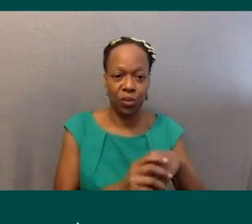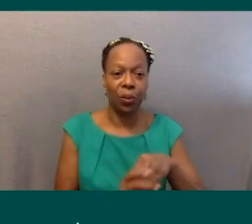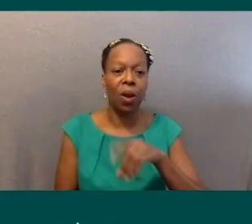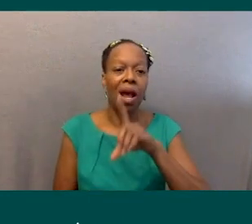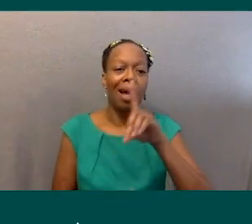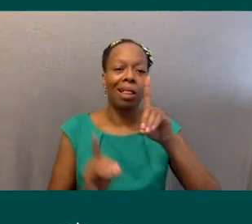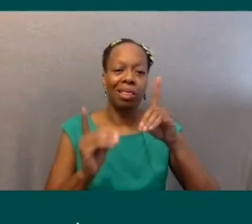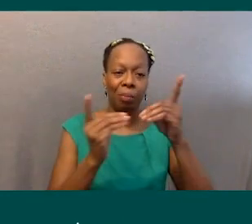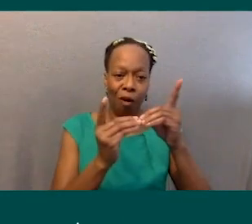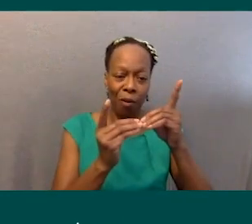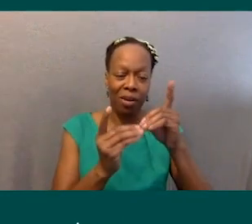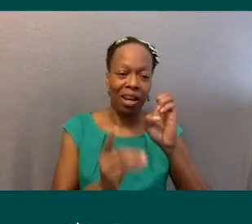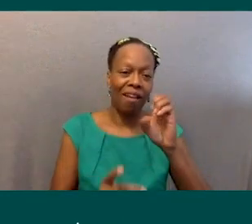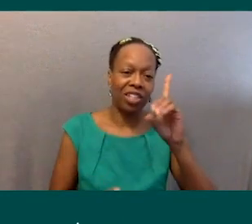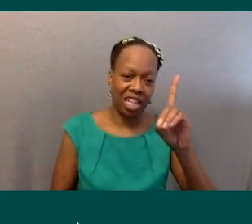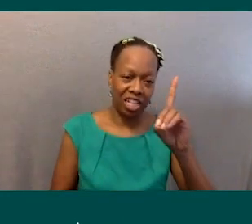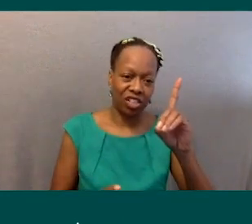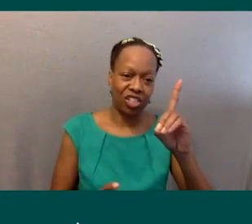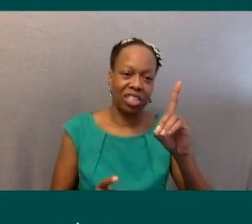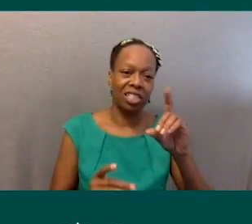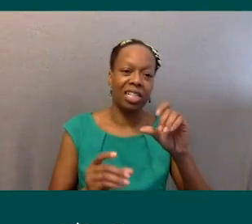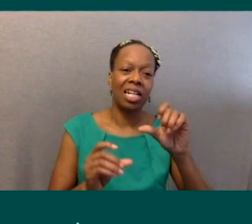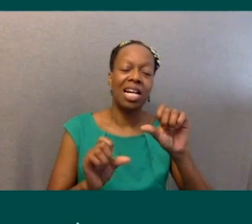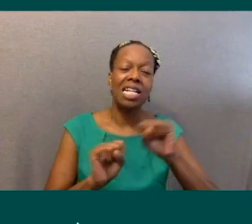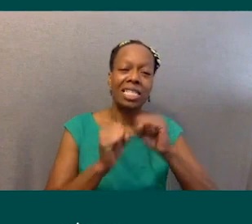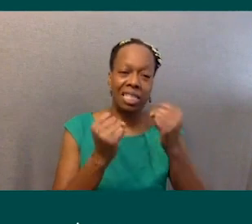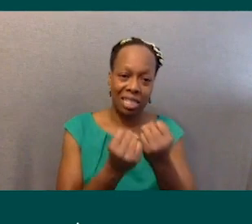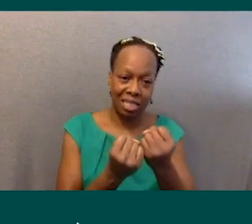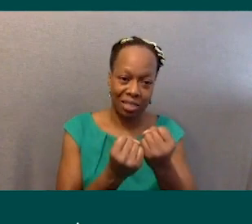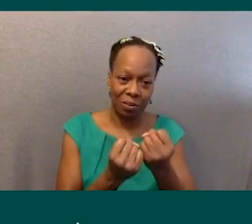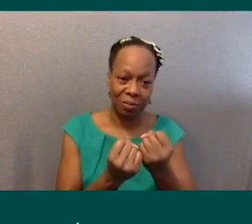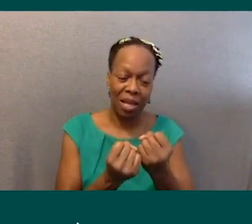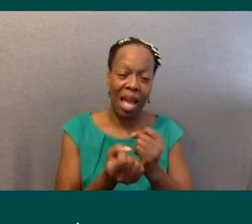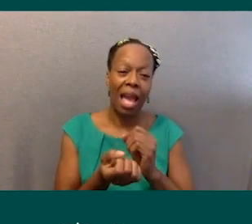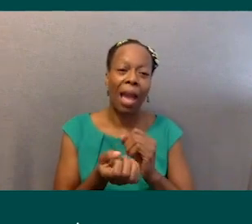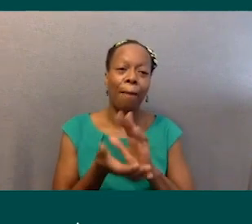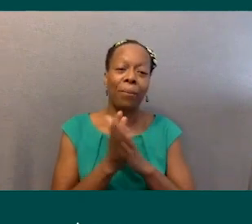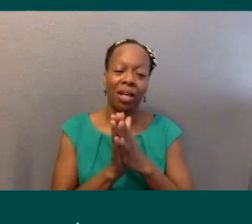and getting from an early intervention plan over to an IEP,